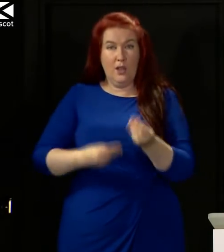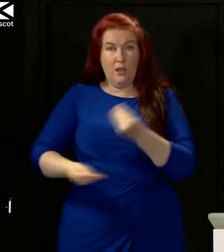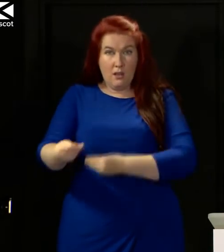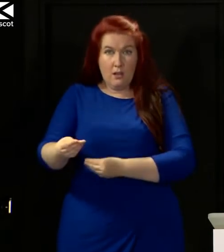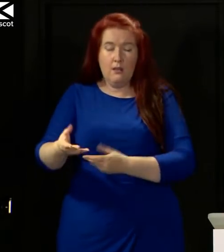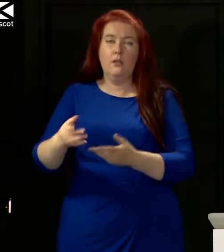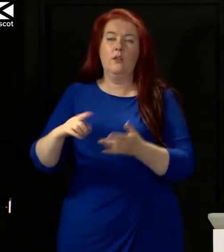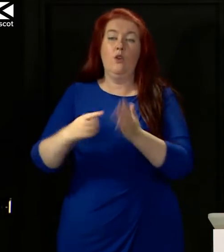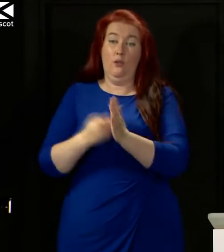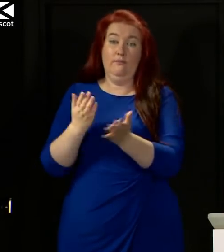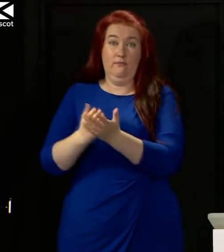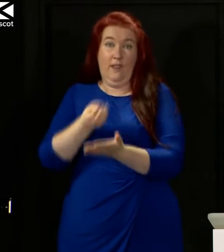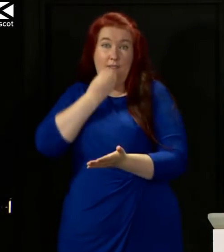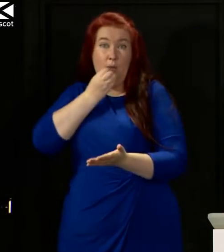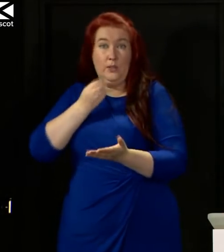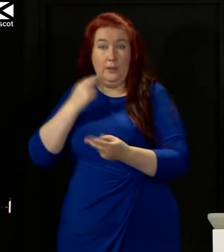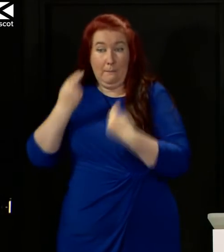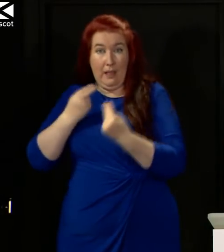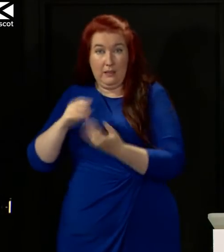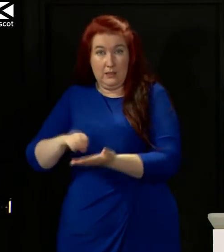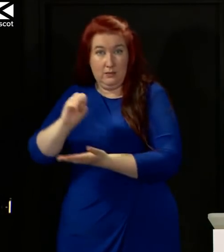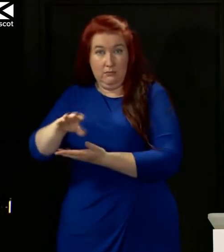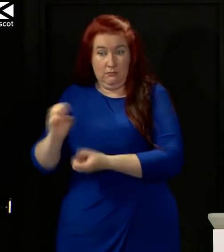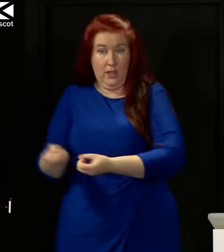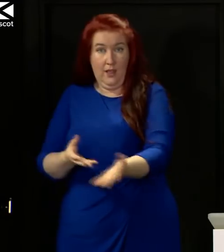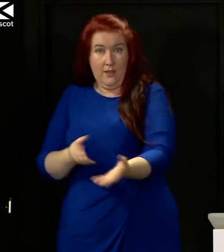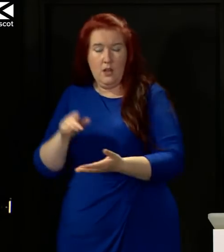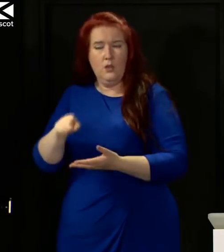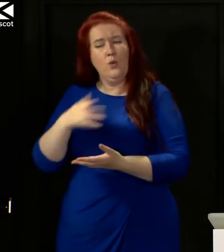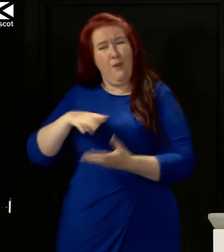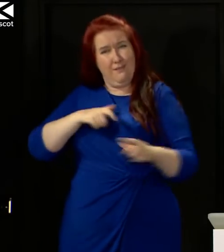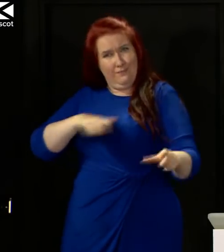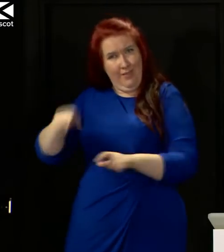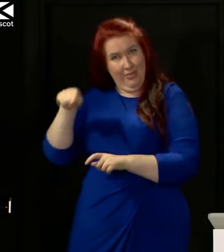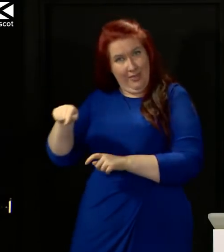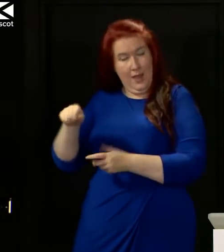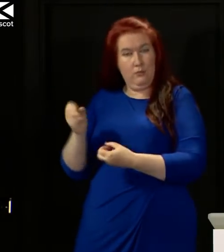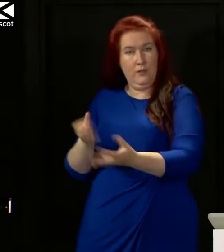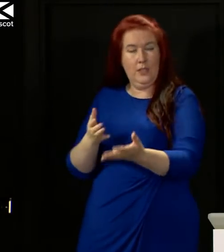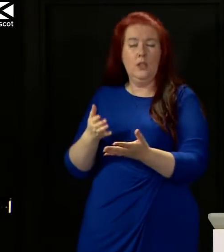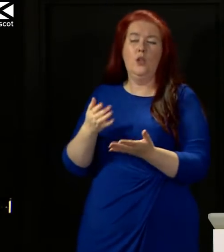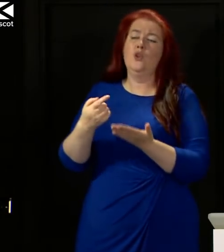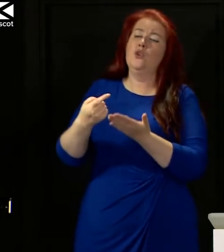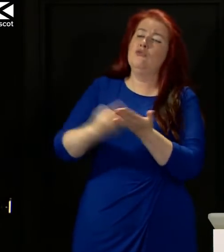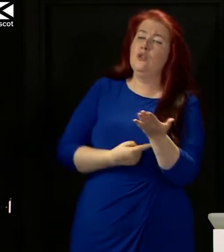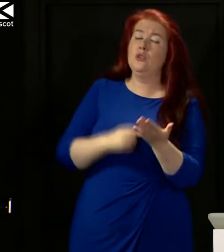food and meals. So it is to continue that vision. Obviously the eligibility for free